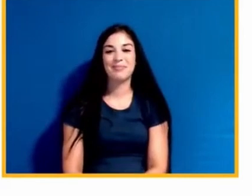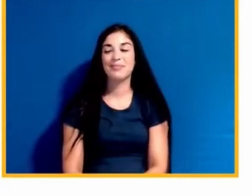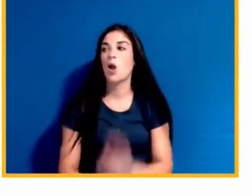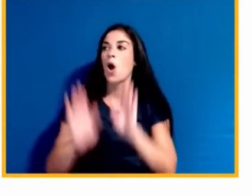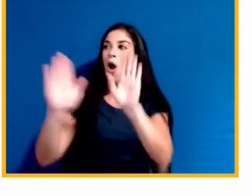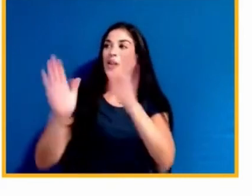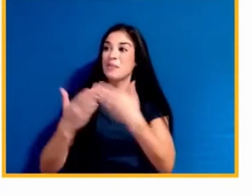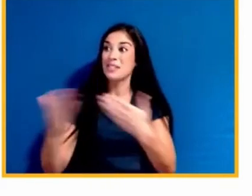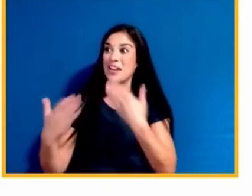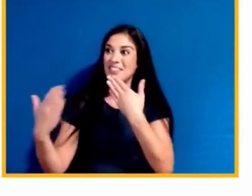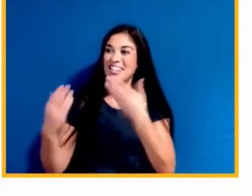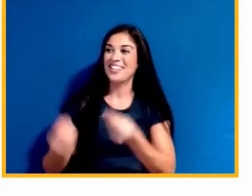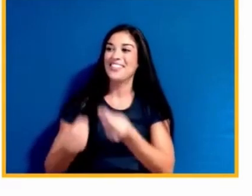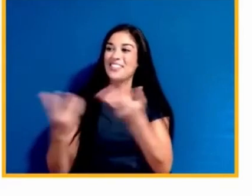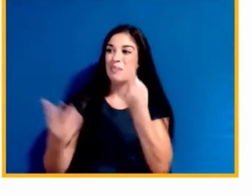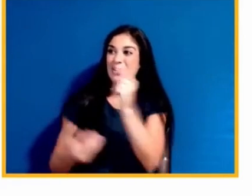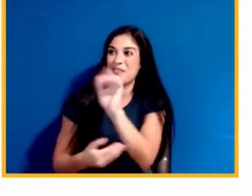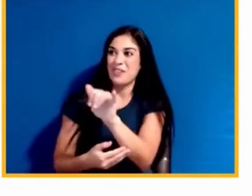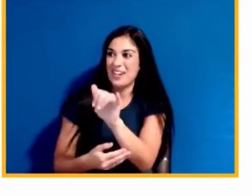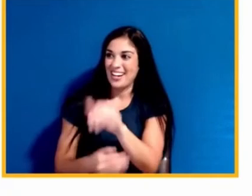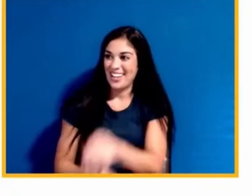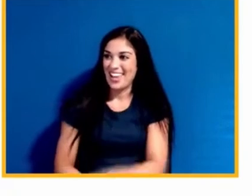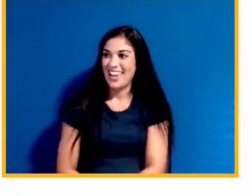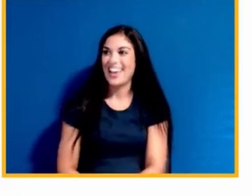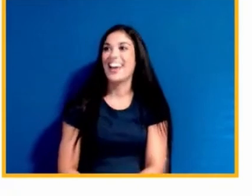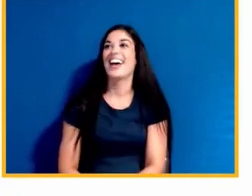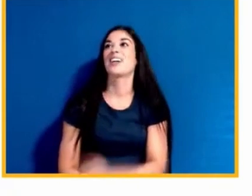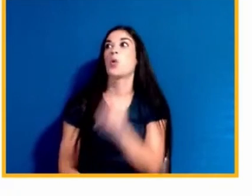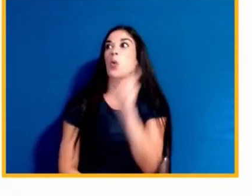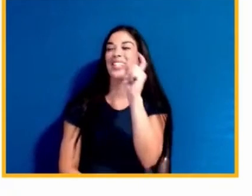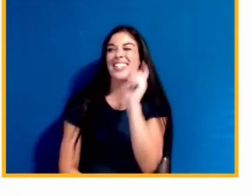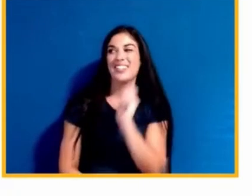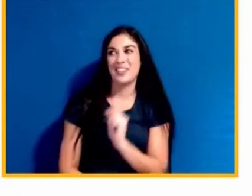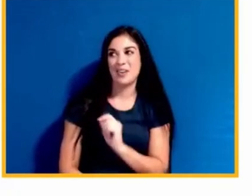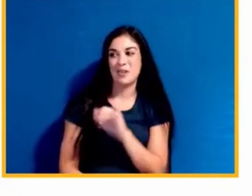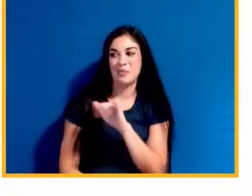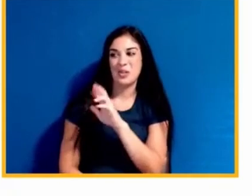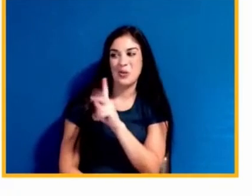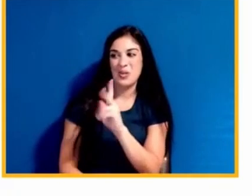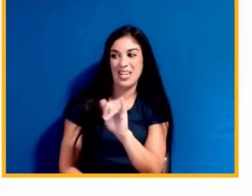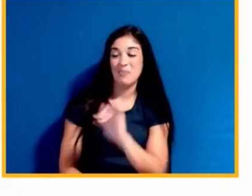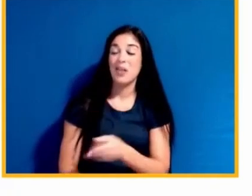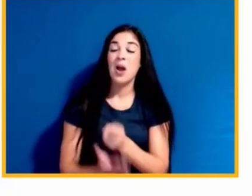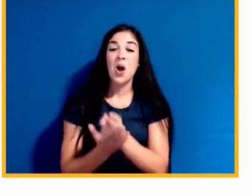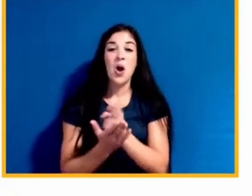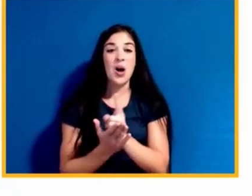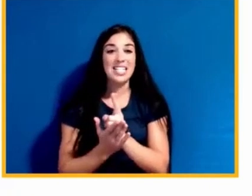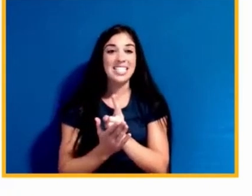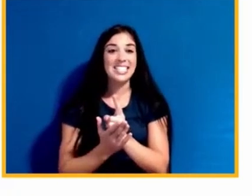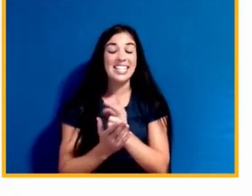[Zeke] Awesome stuff! Thank you so much for that wisdom, Yuki! And you know, honestly I can't even